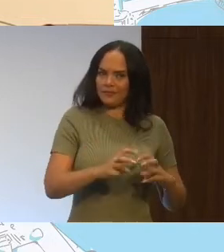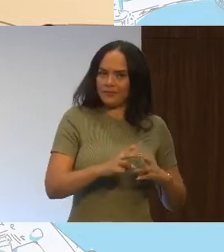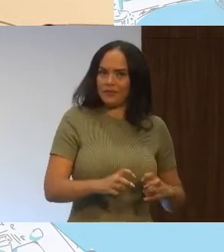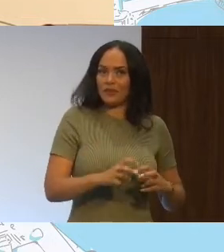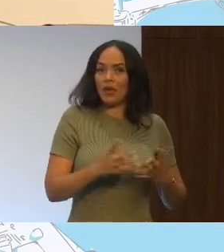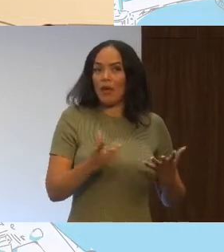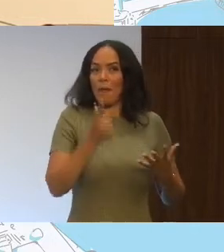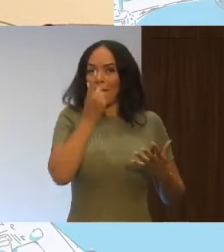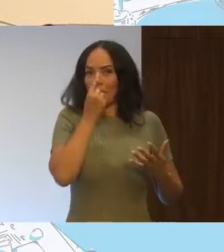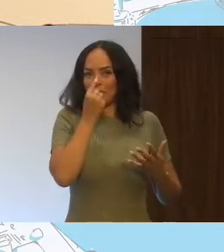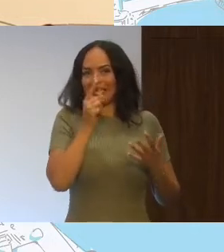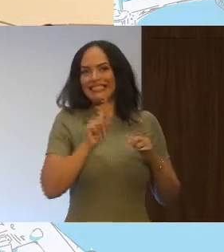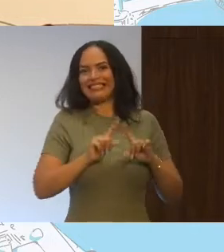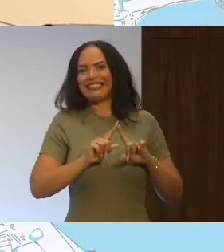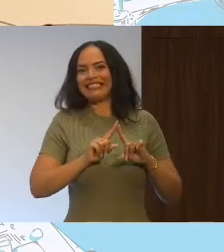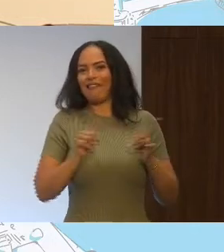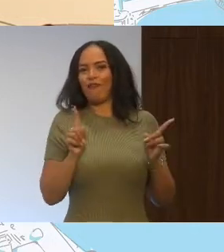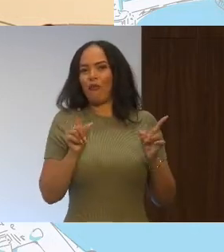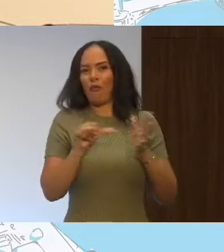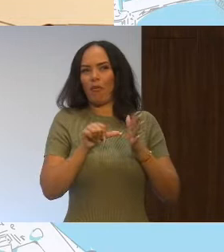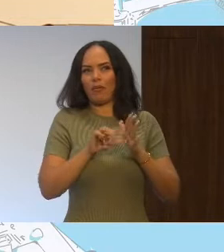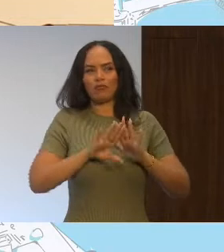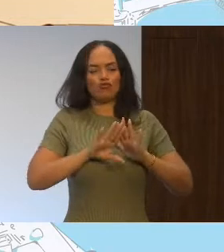an eye problem. He might not be related strictly really to the headaches.